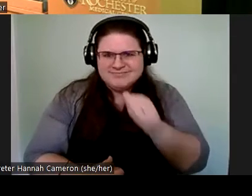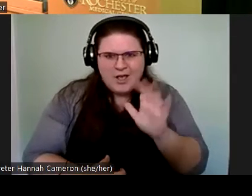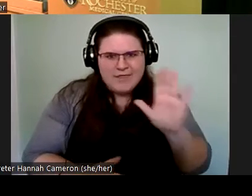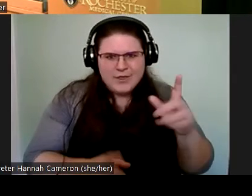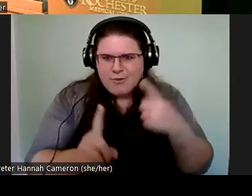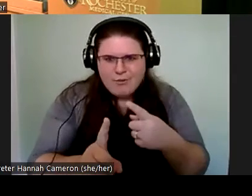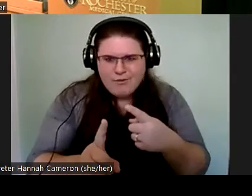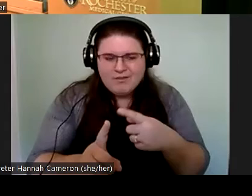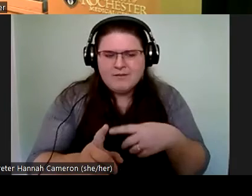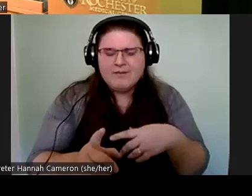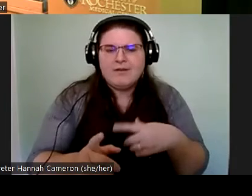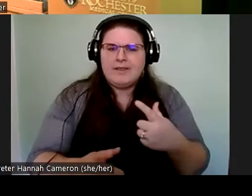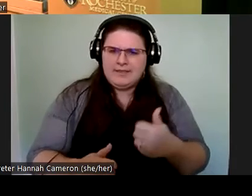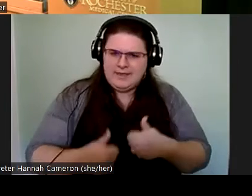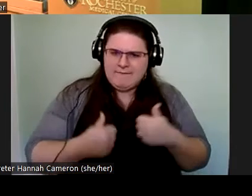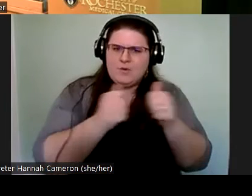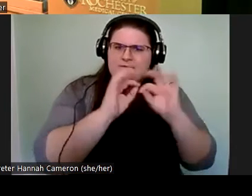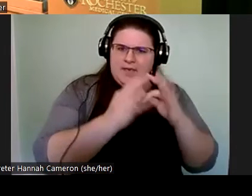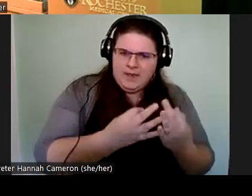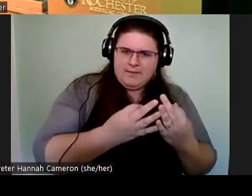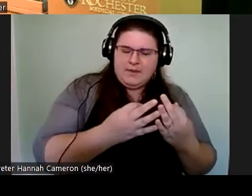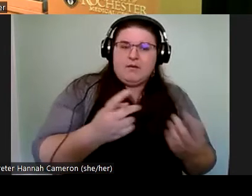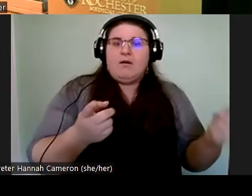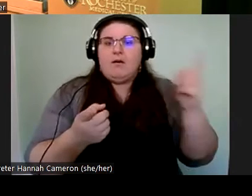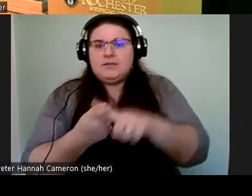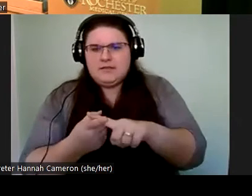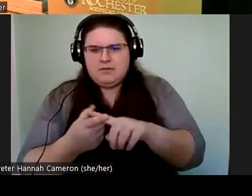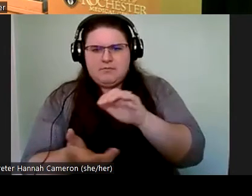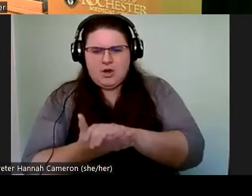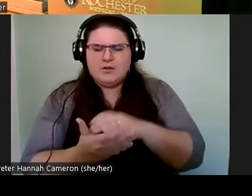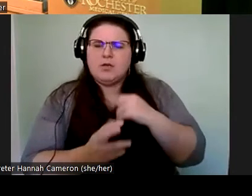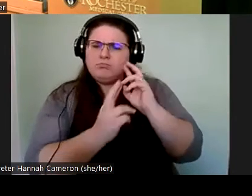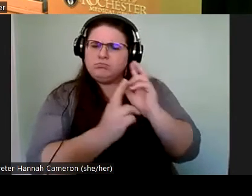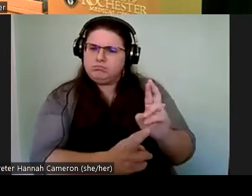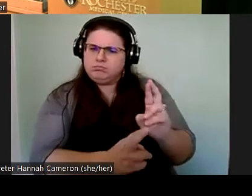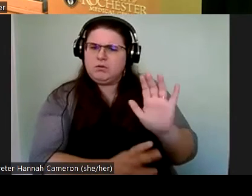and so we have to make sure that we understand and respect those um cultural Traditions um